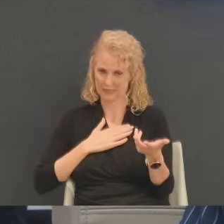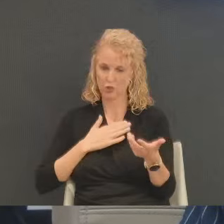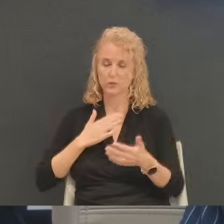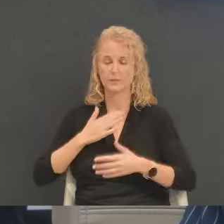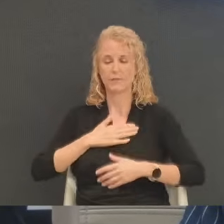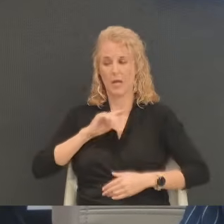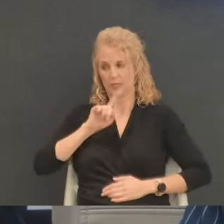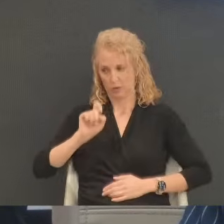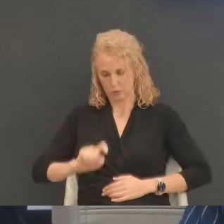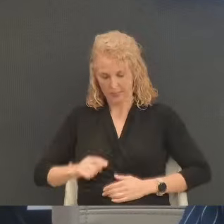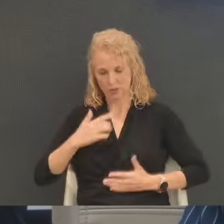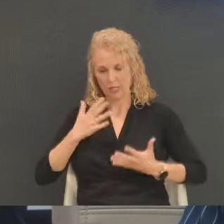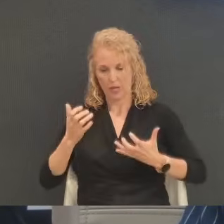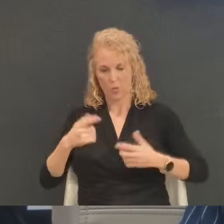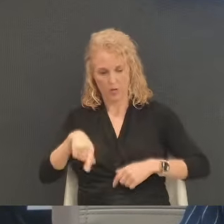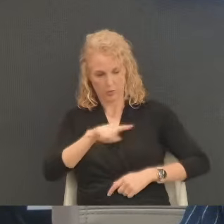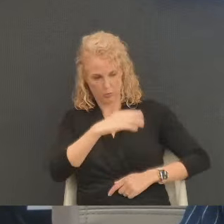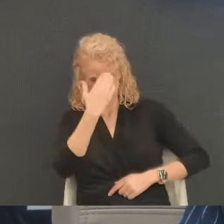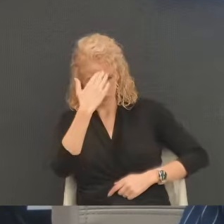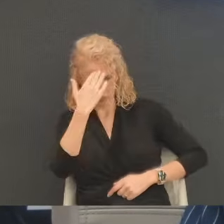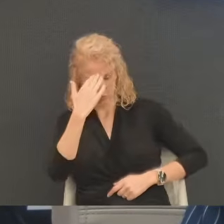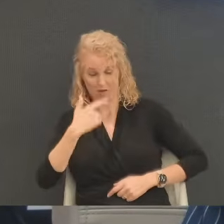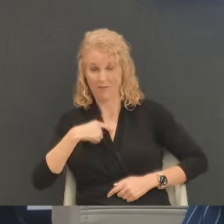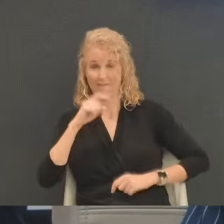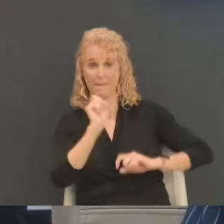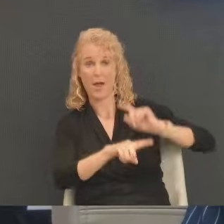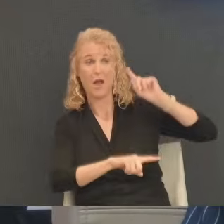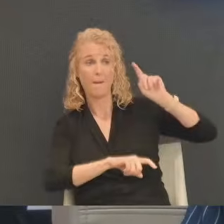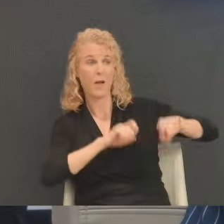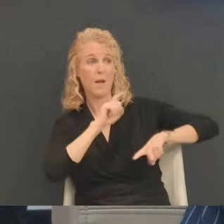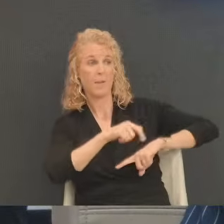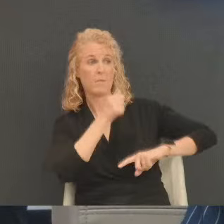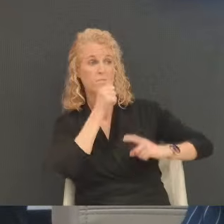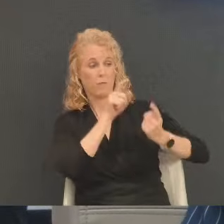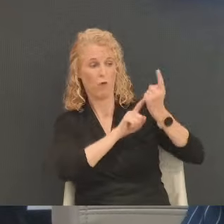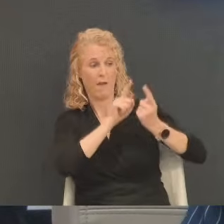my colleagues to know. These are questions I've asked in private, but I want the public to know